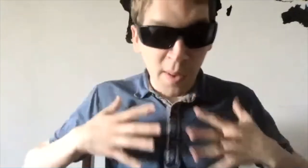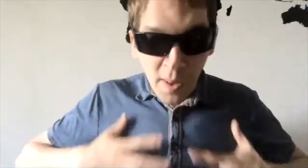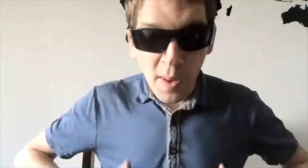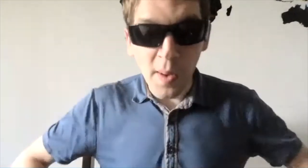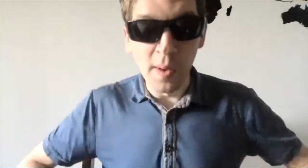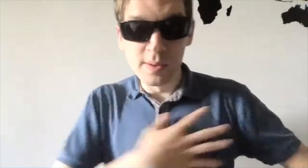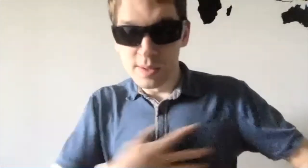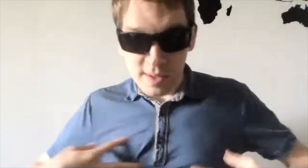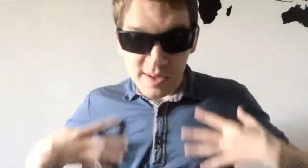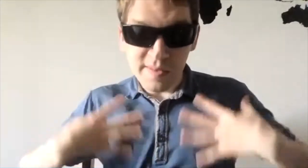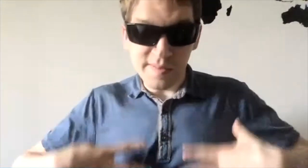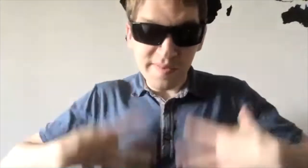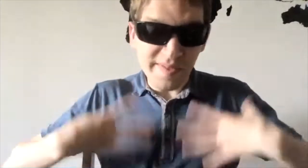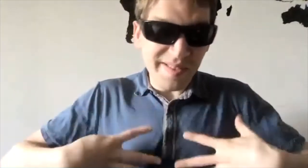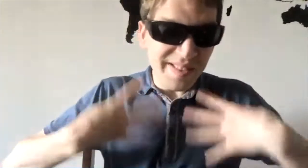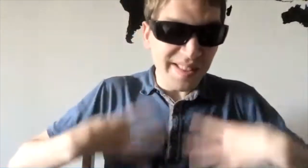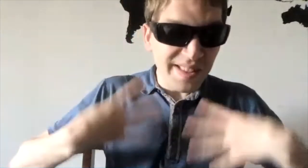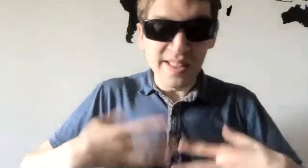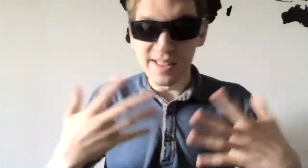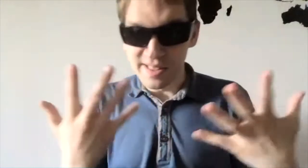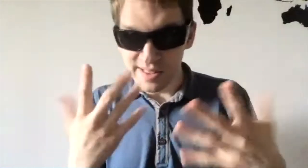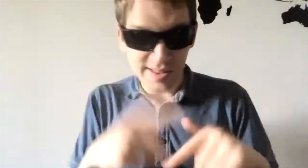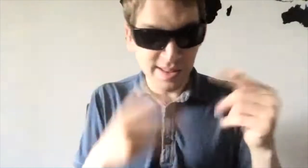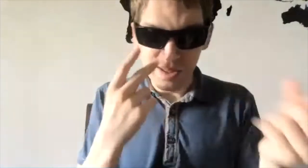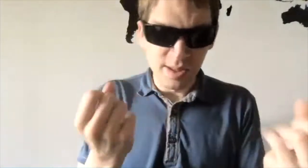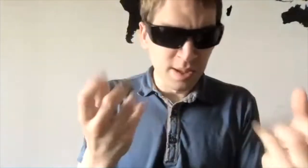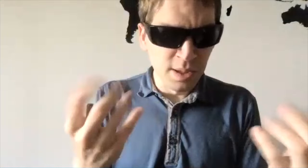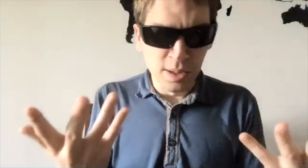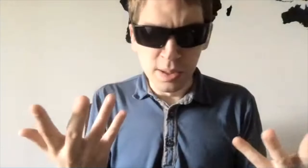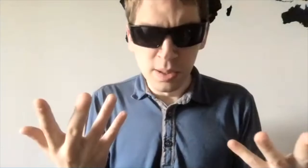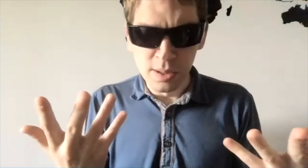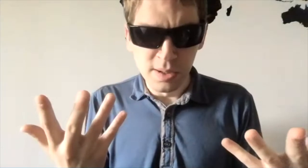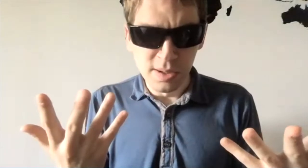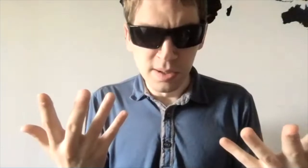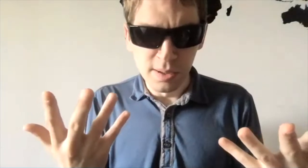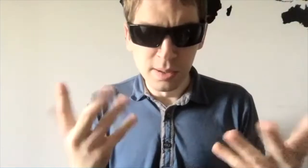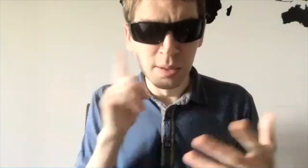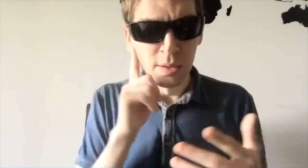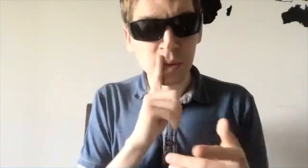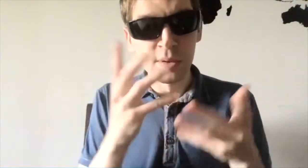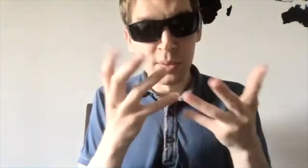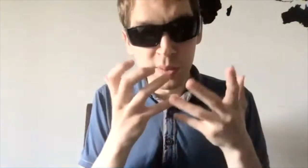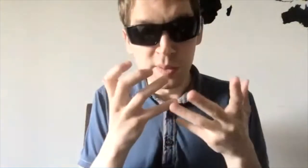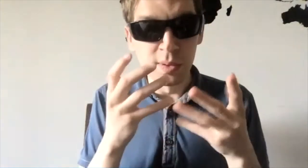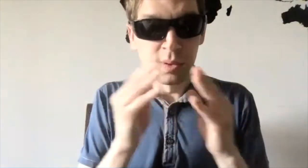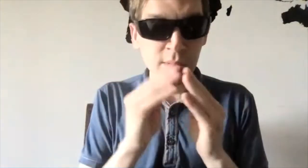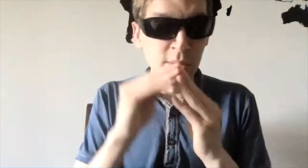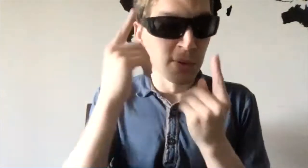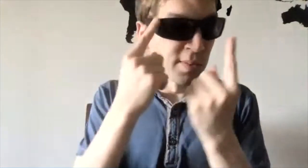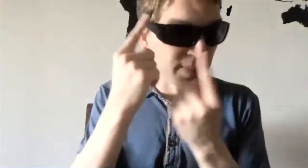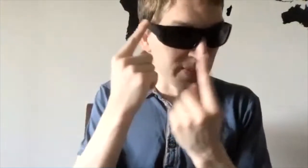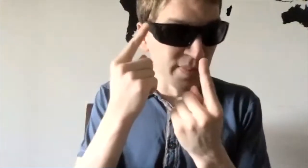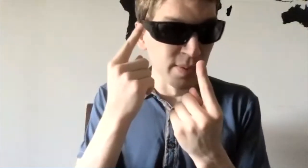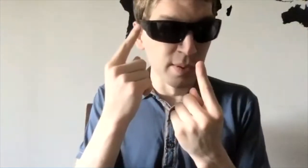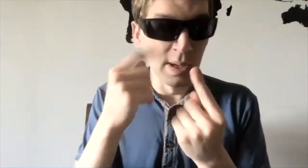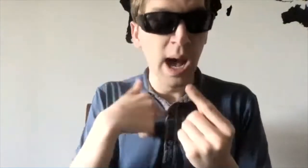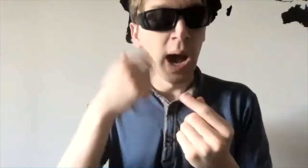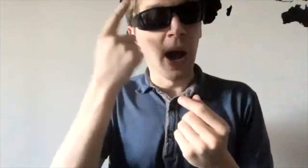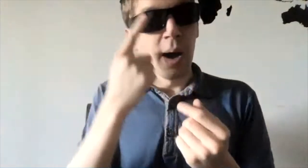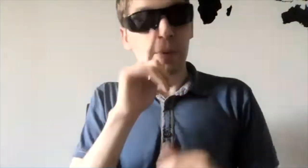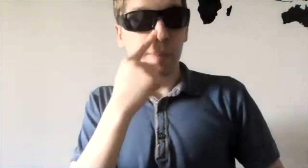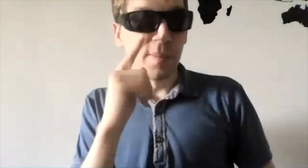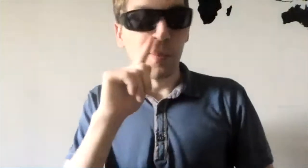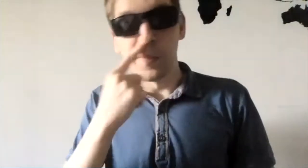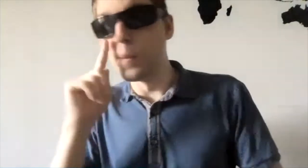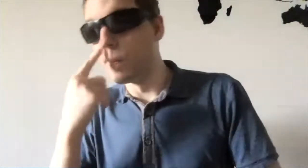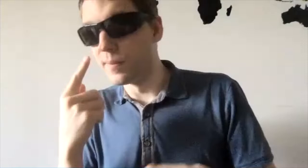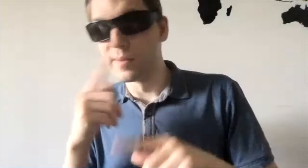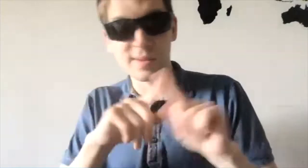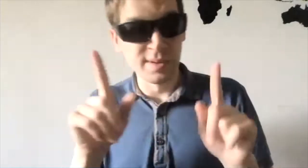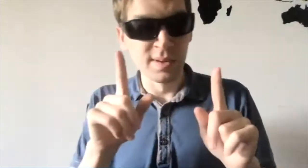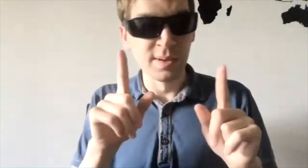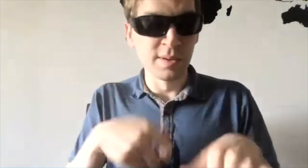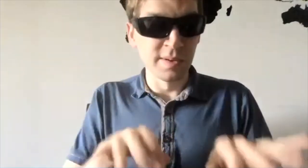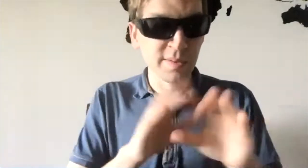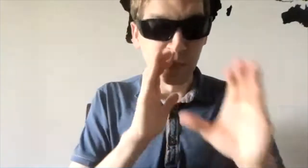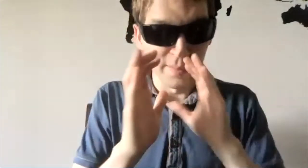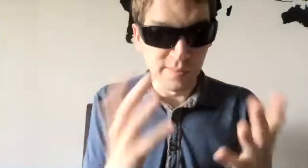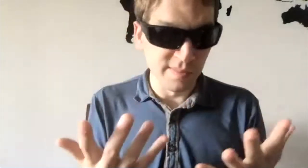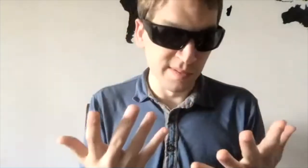Being cognizant, please don't wear stripes or flowers or things like that.